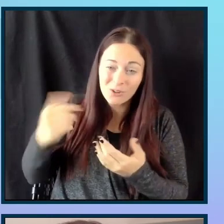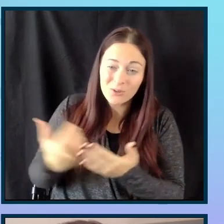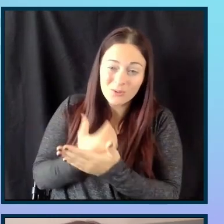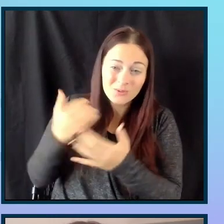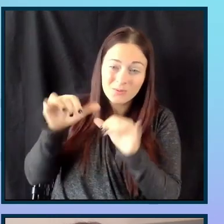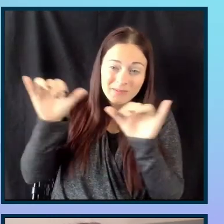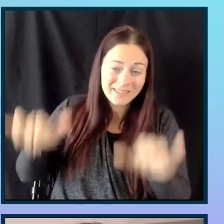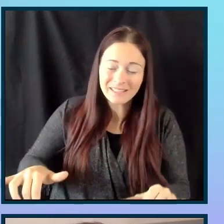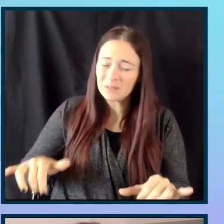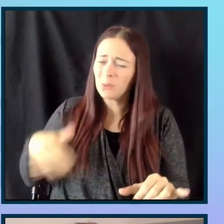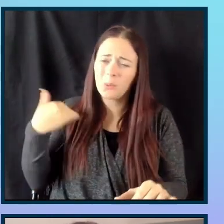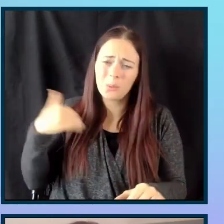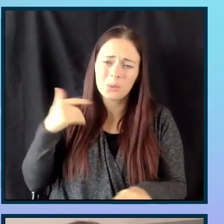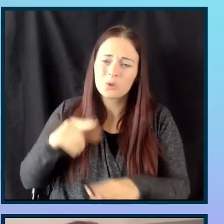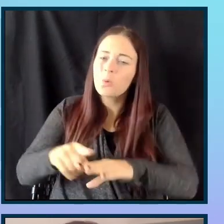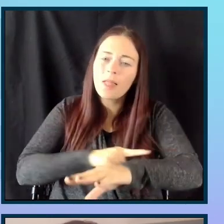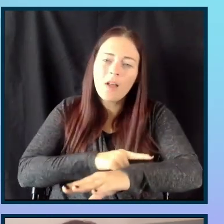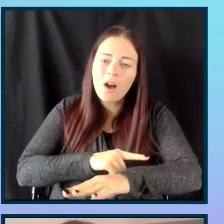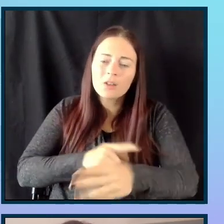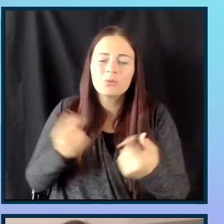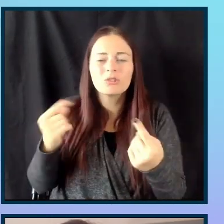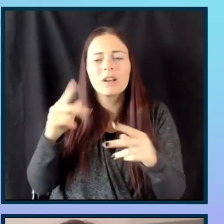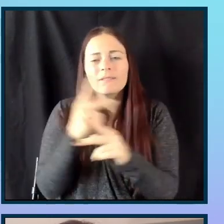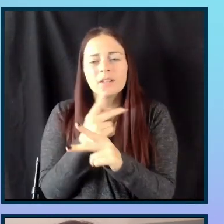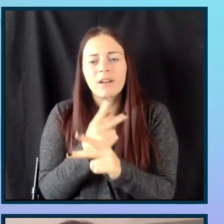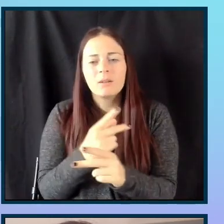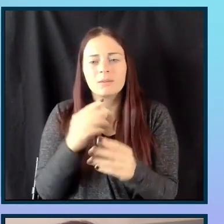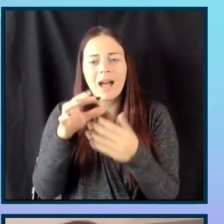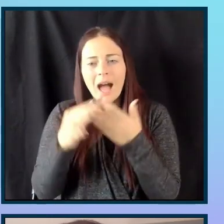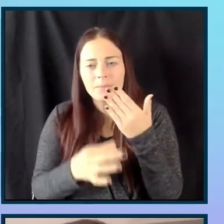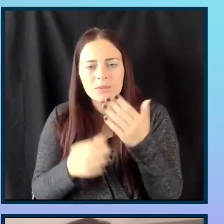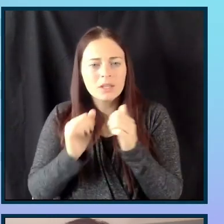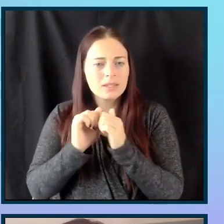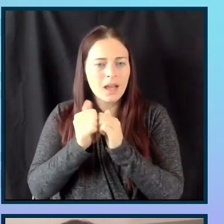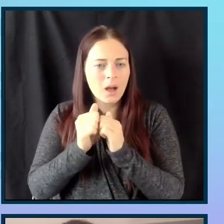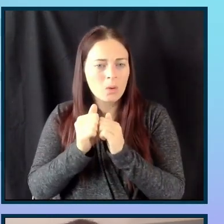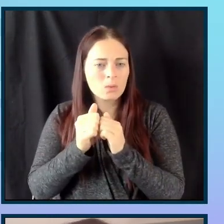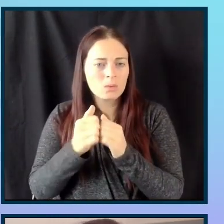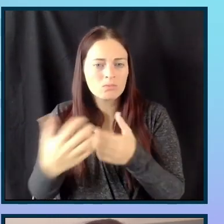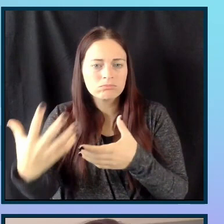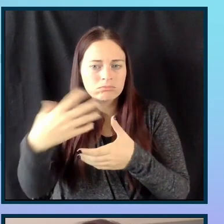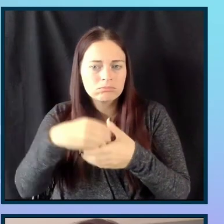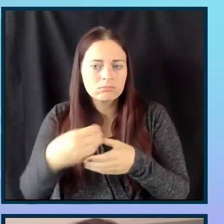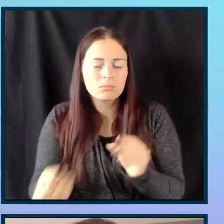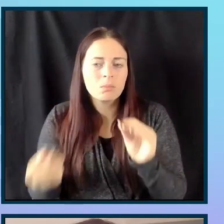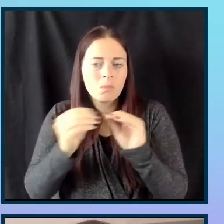So we are looking at some options for that, that might include either delivering